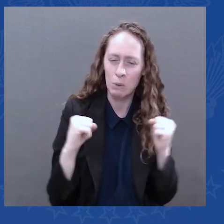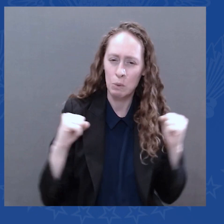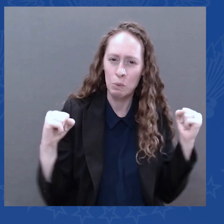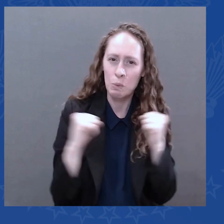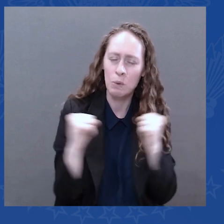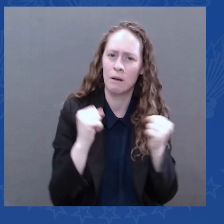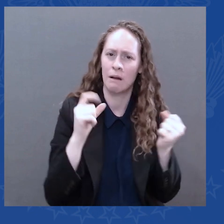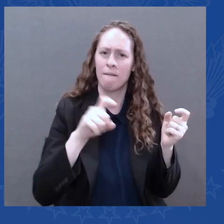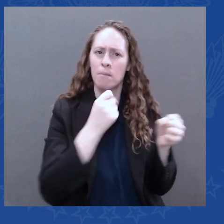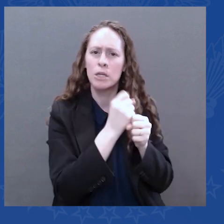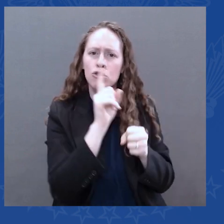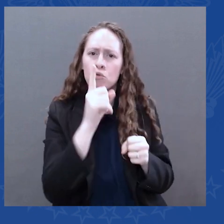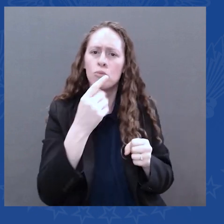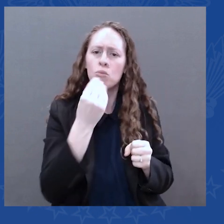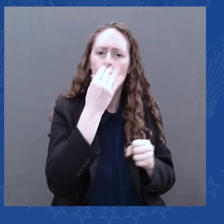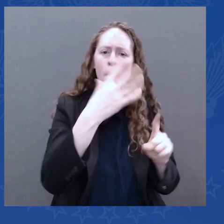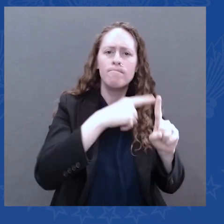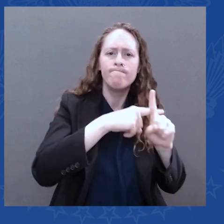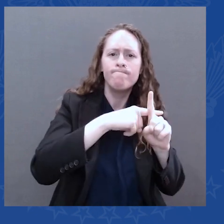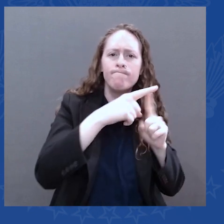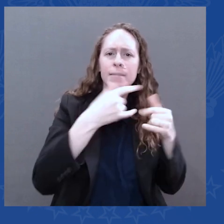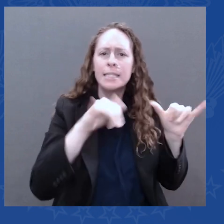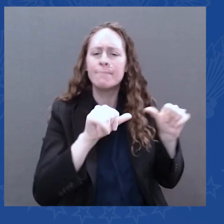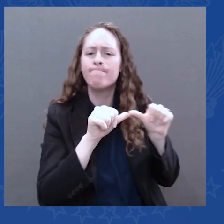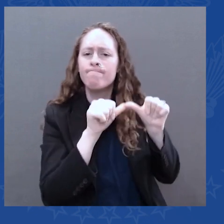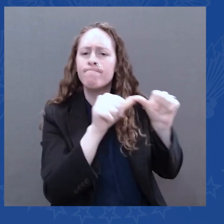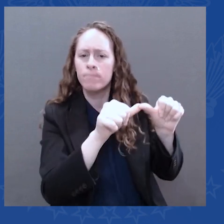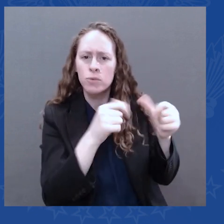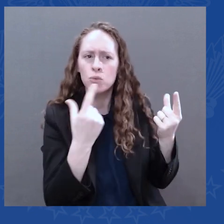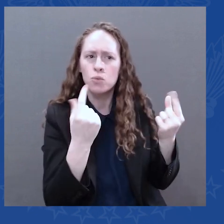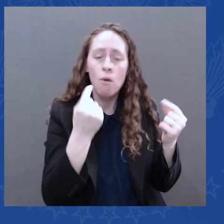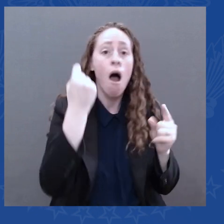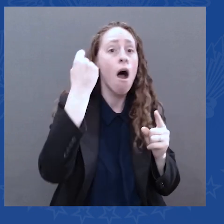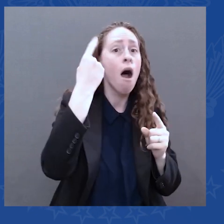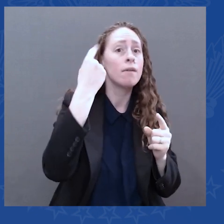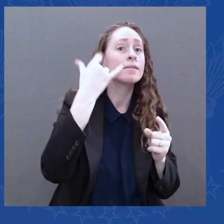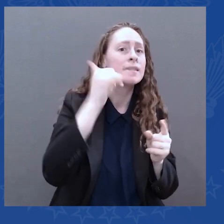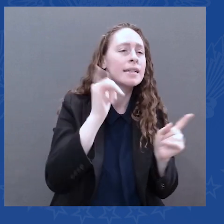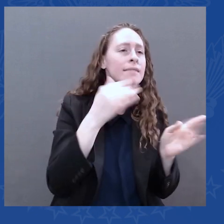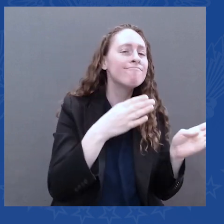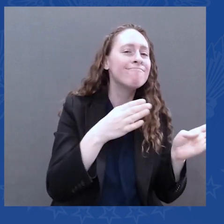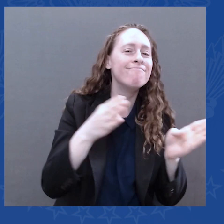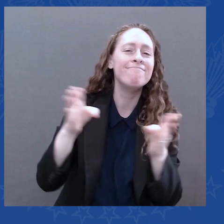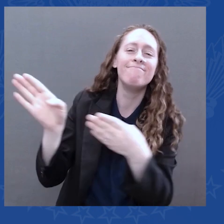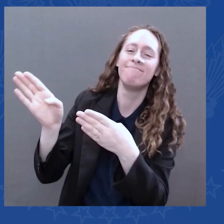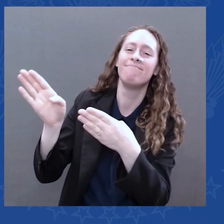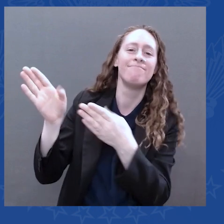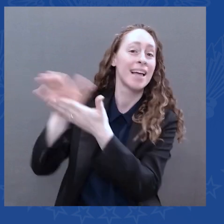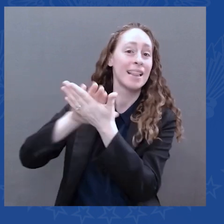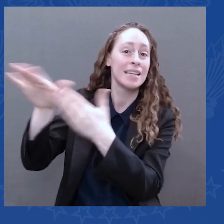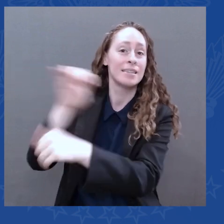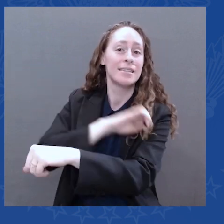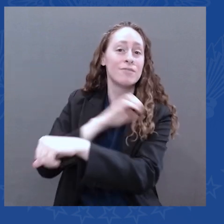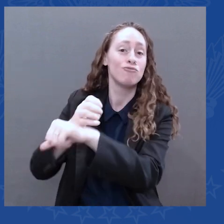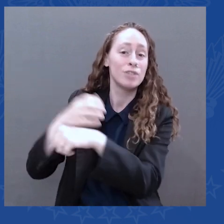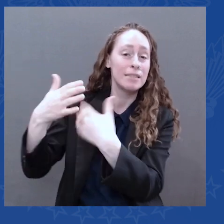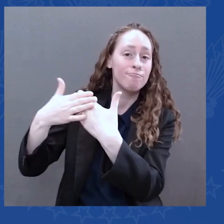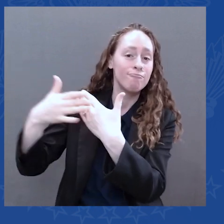At the same time, this crisis also presents an opportunity. It's a catalyst -- a catalyst that will drive the investments